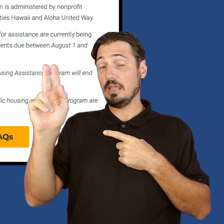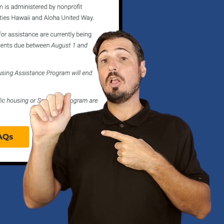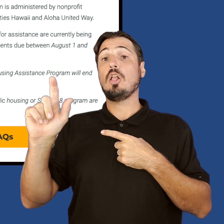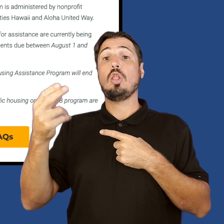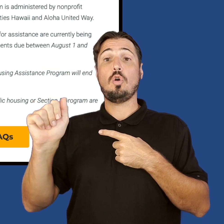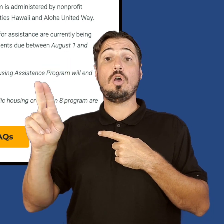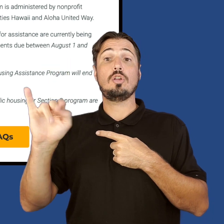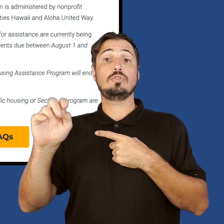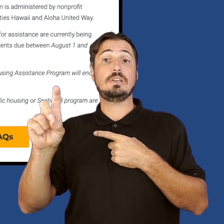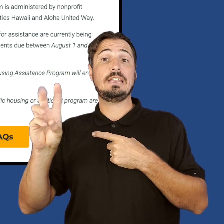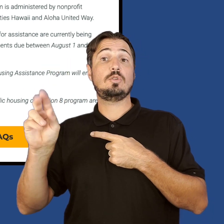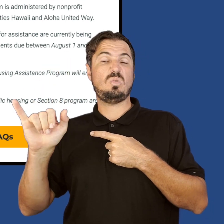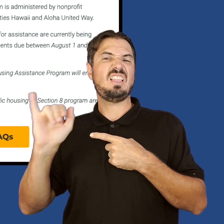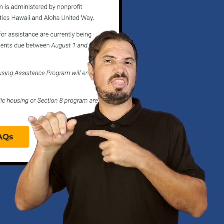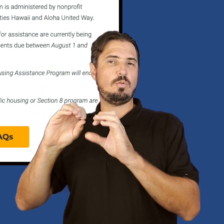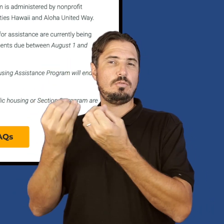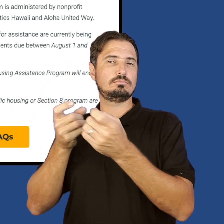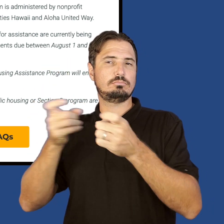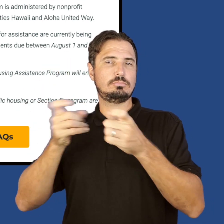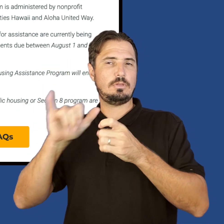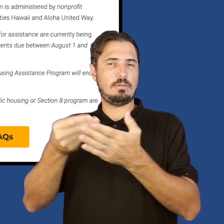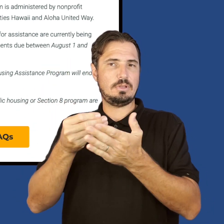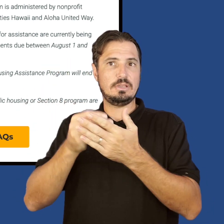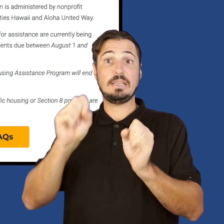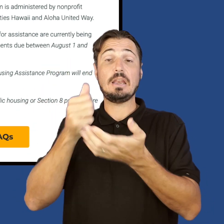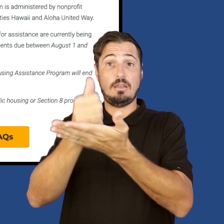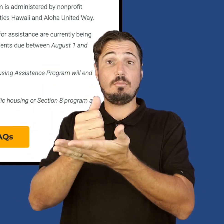help with housing payments due between August 1 and December 28, 2020.